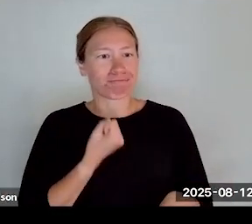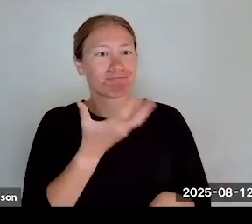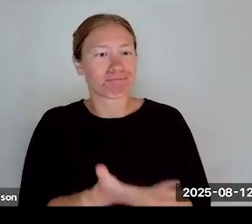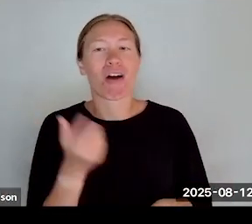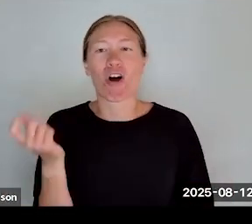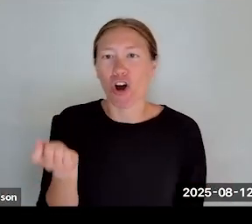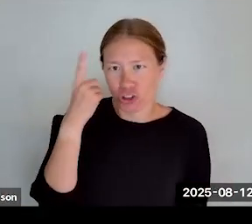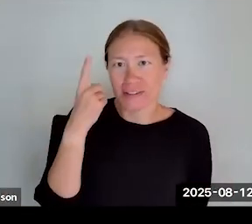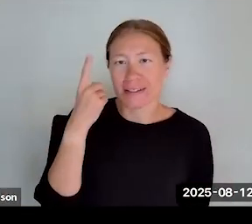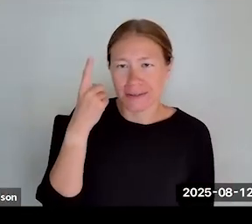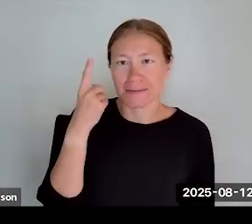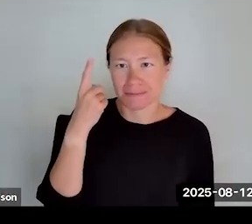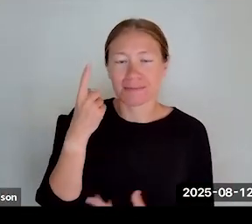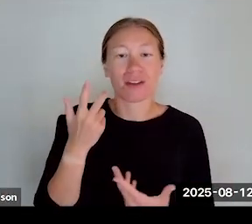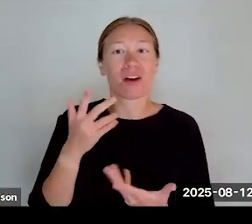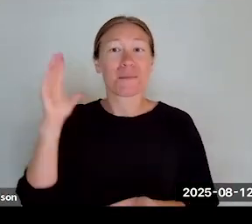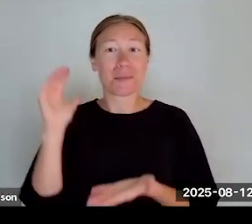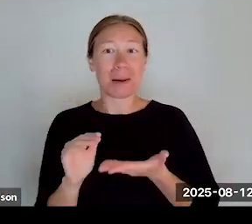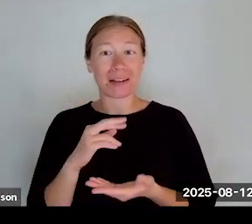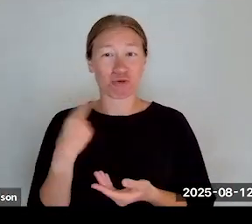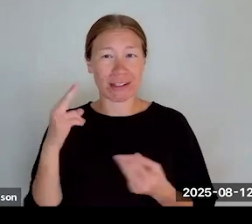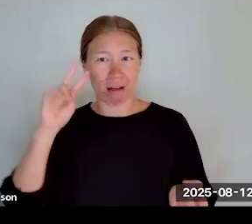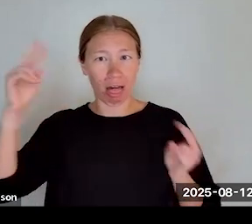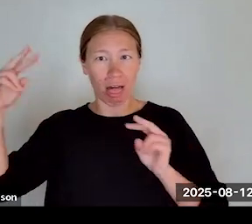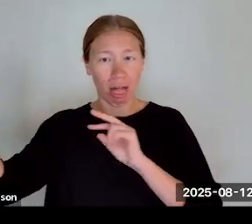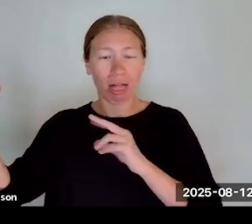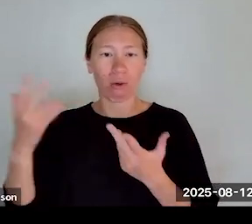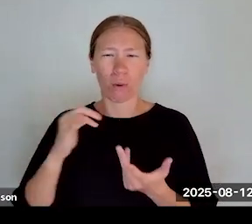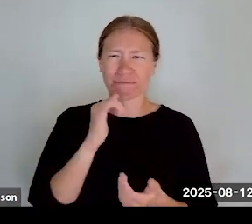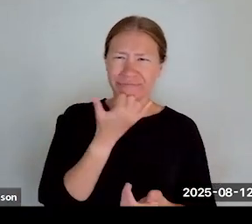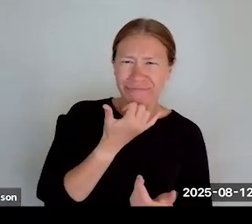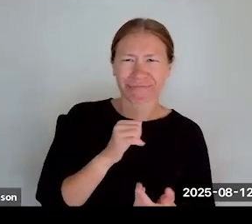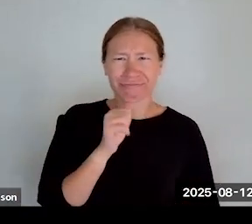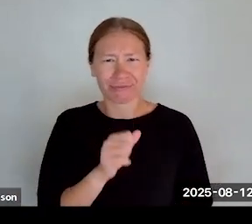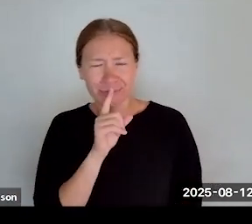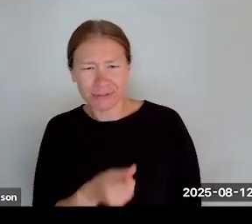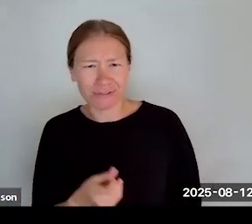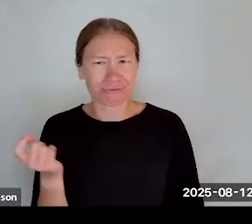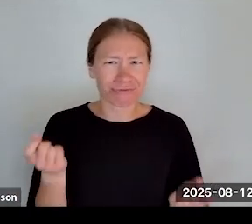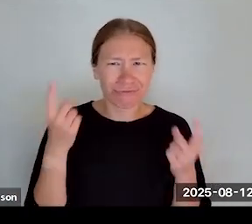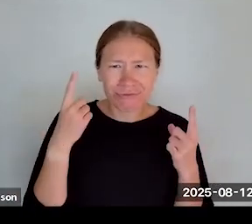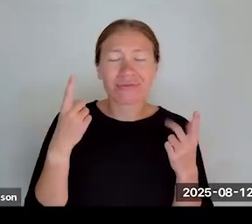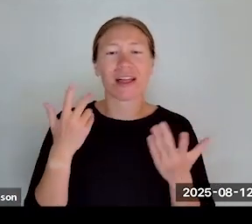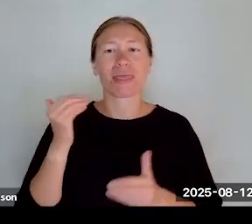This minimizes the risk of misunderstandings and misinterpretations, making the process of understanding easier